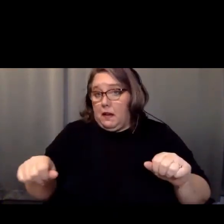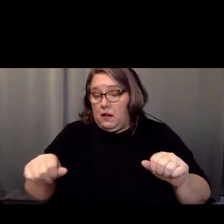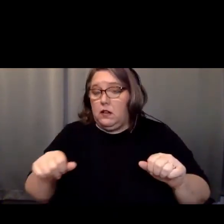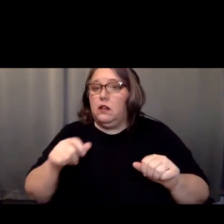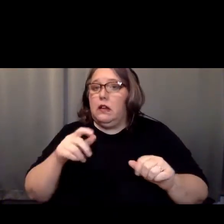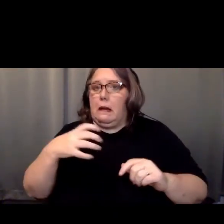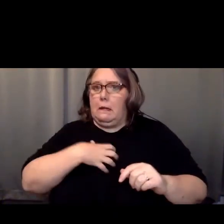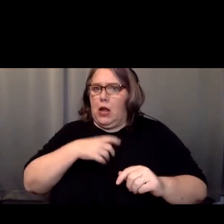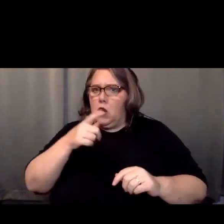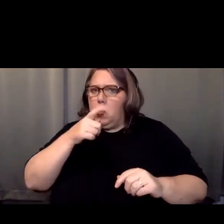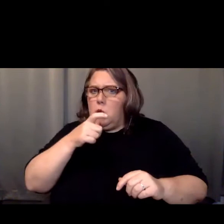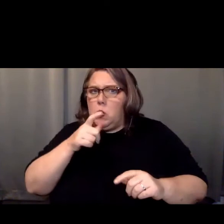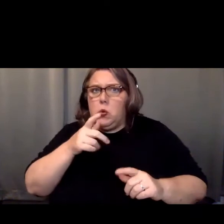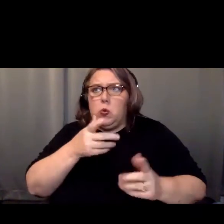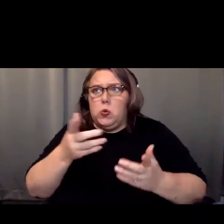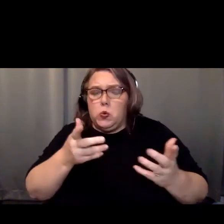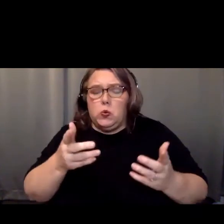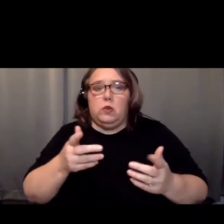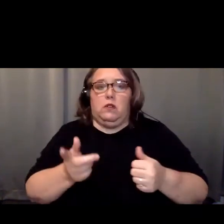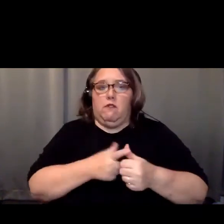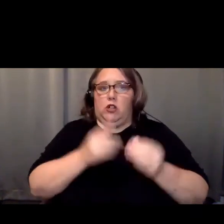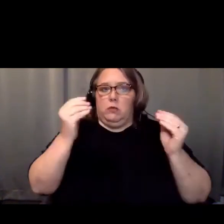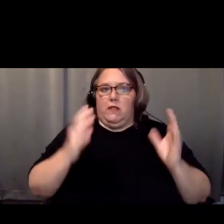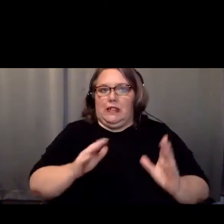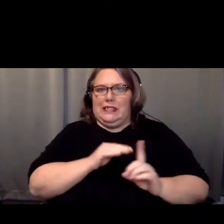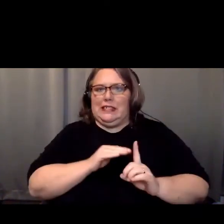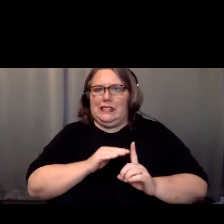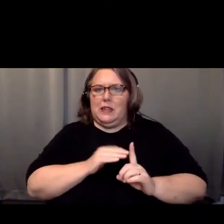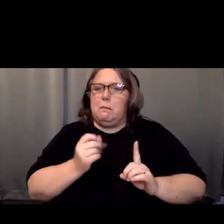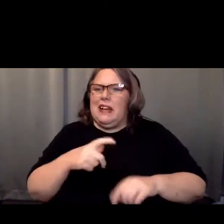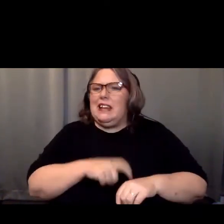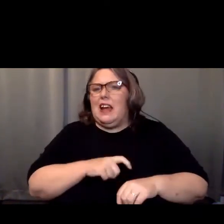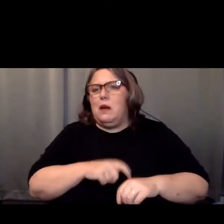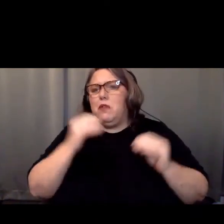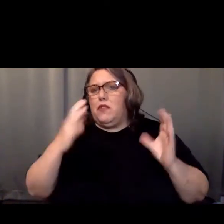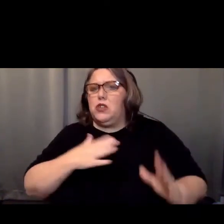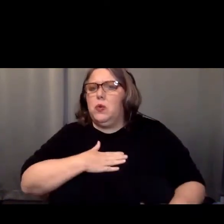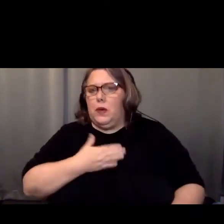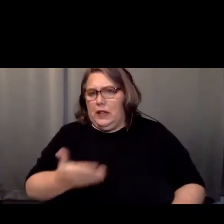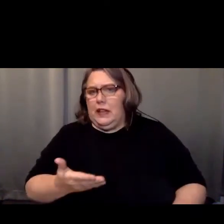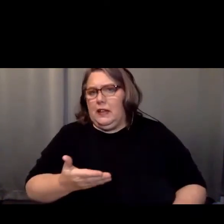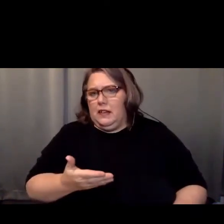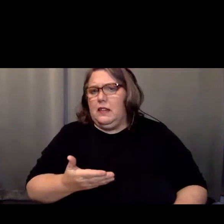So, the first one of is professors, a lot of times, professors will be willing to work with you